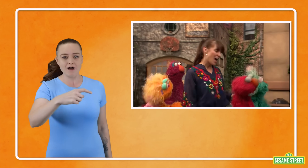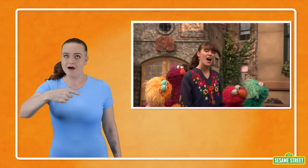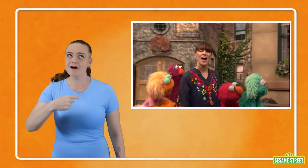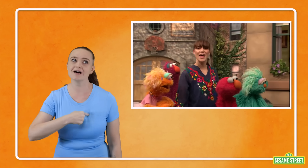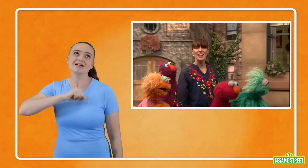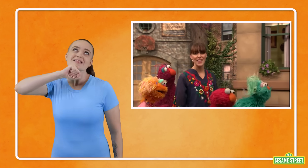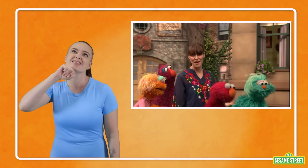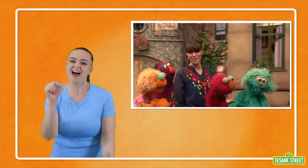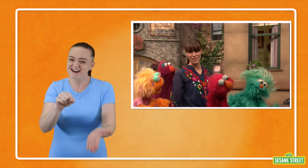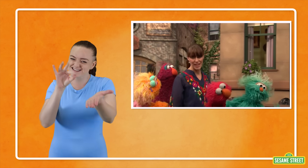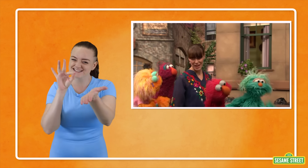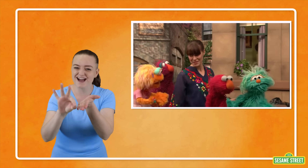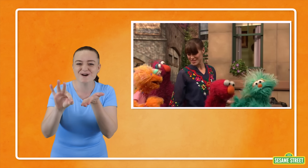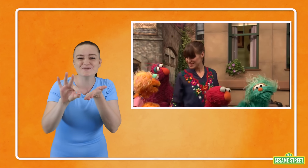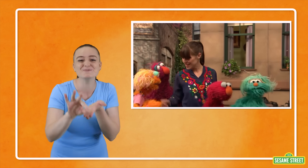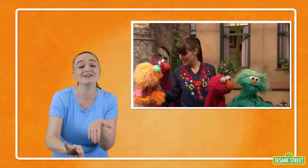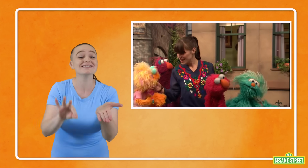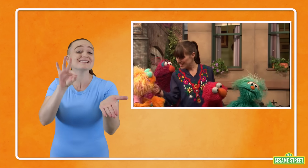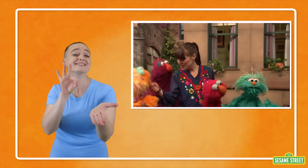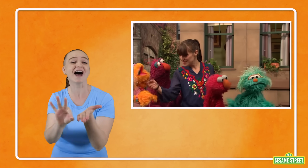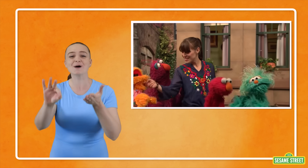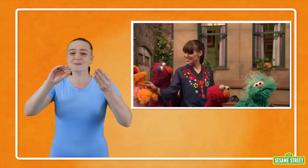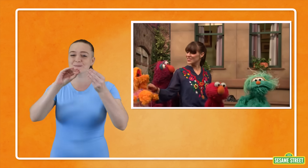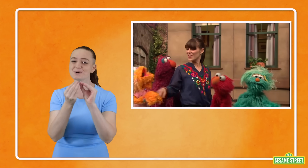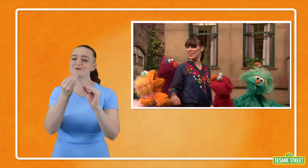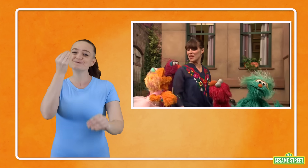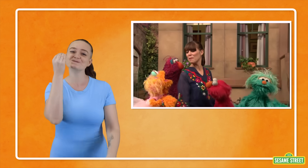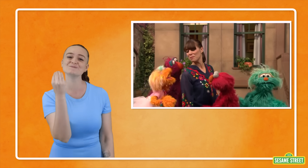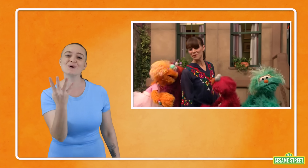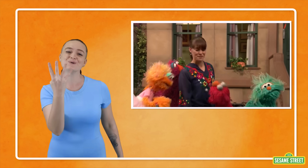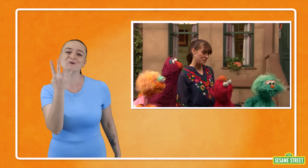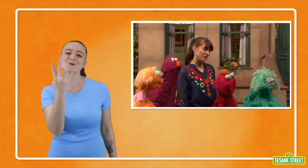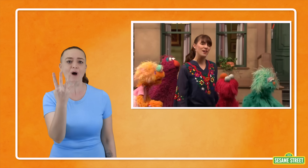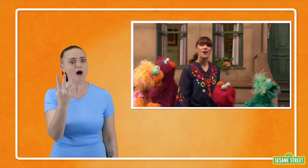I love counting counting to the number four